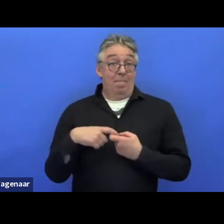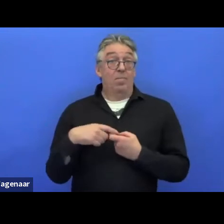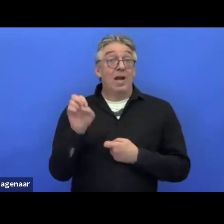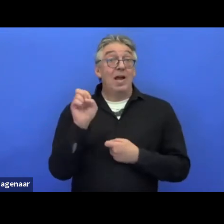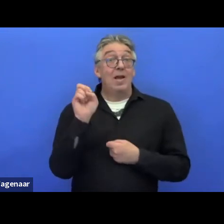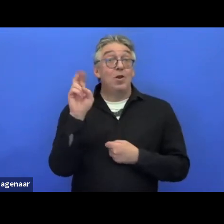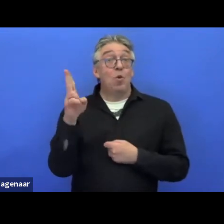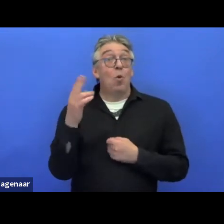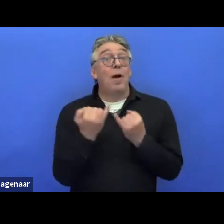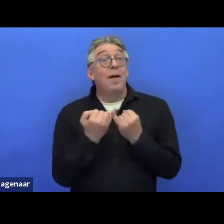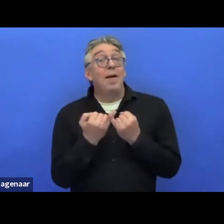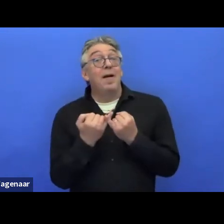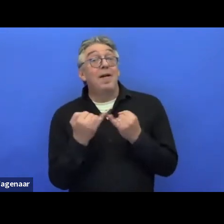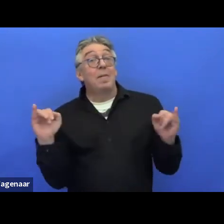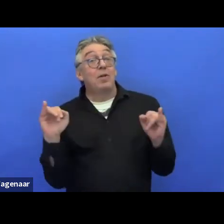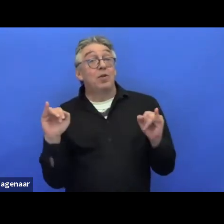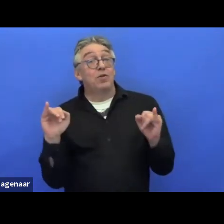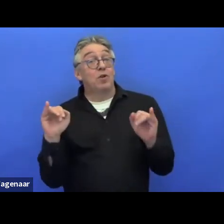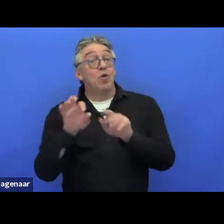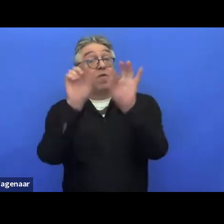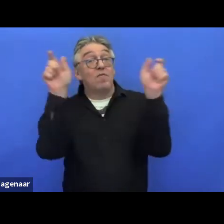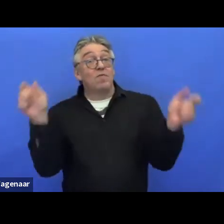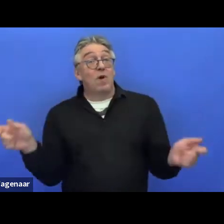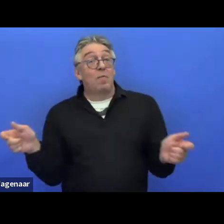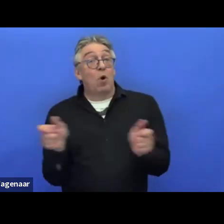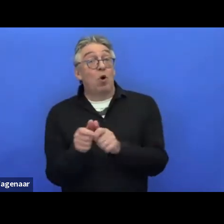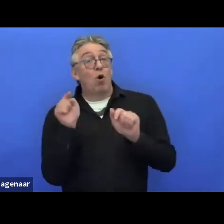for monitoring the CRPD, so rather than EDF explaining